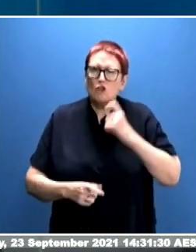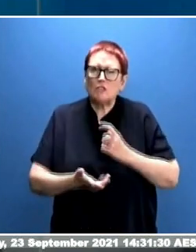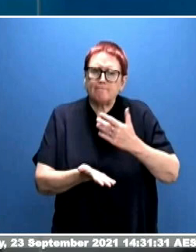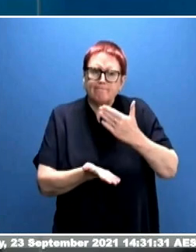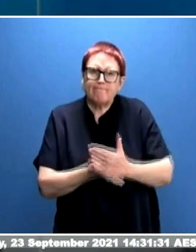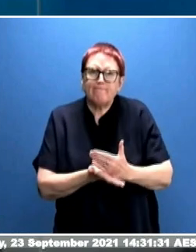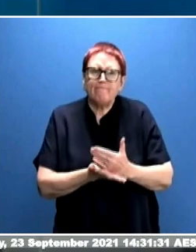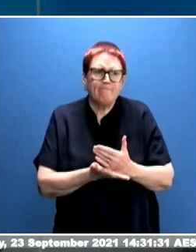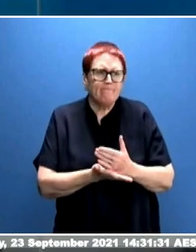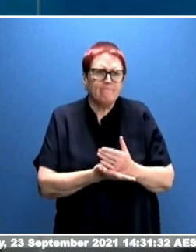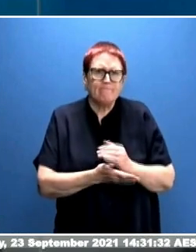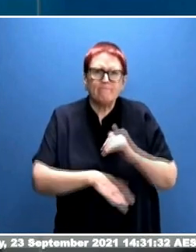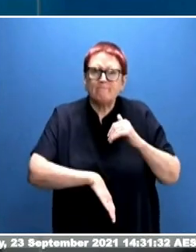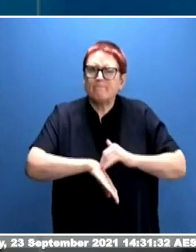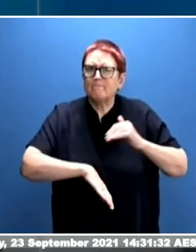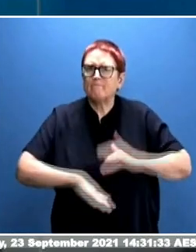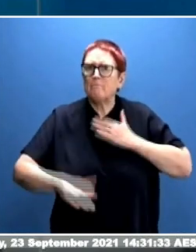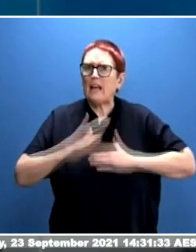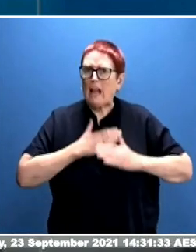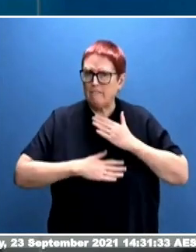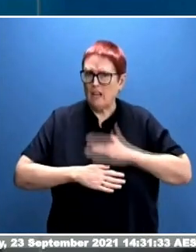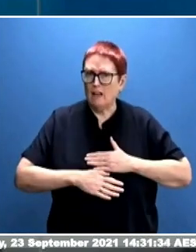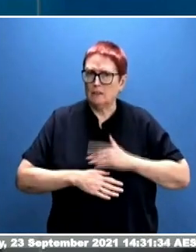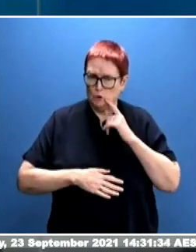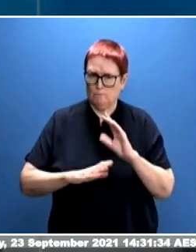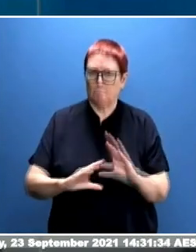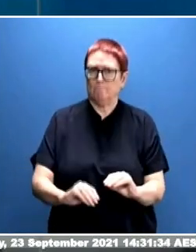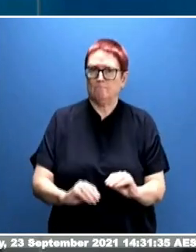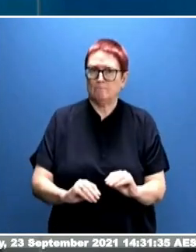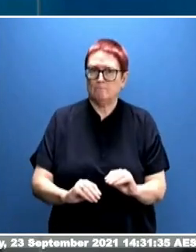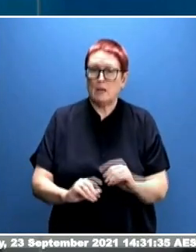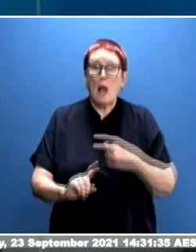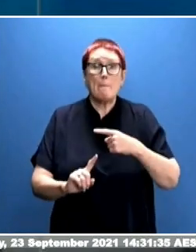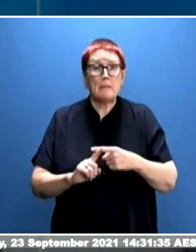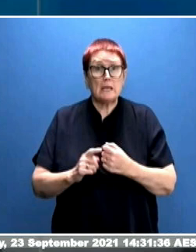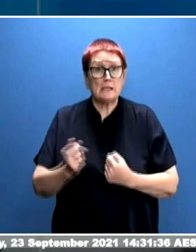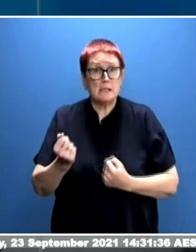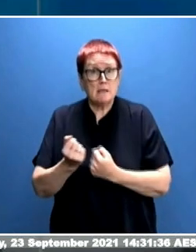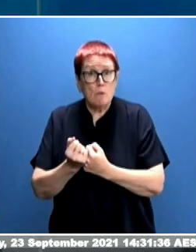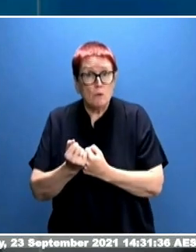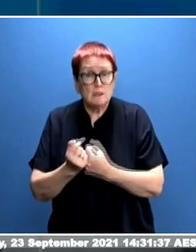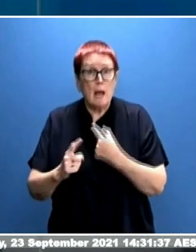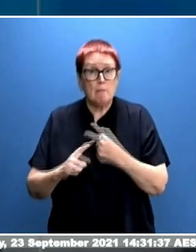mentioned multiple times today. We support an assessment and then therapeutic intervention to